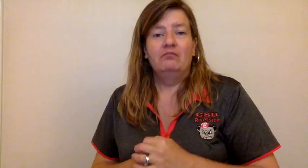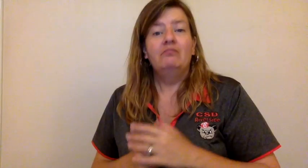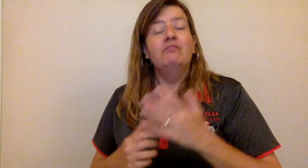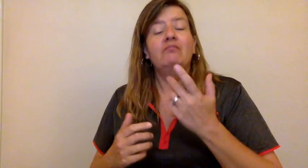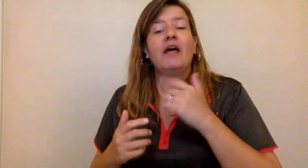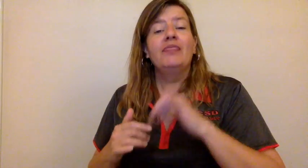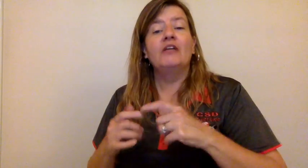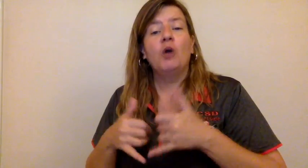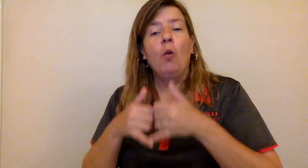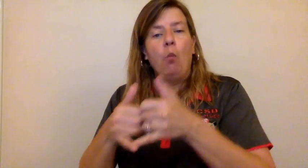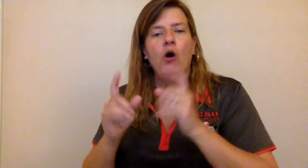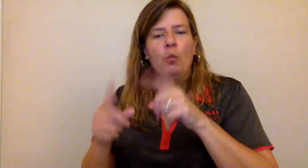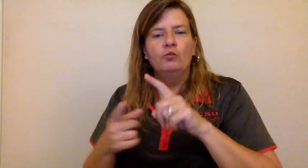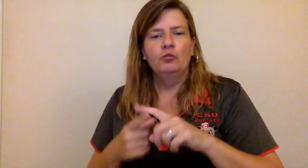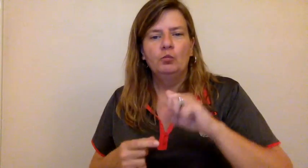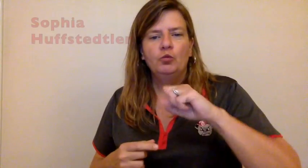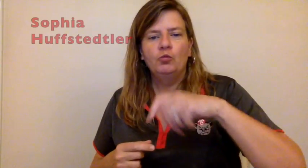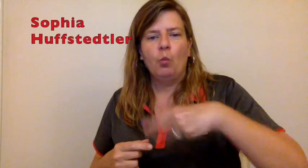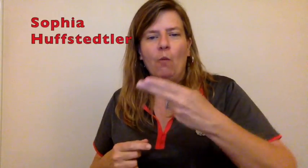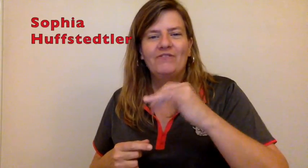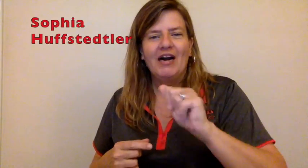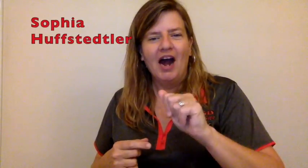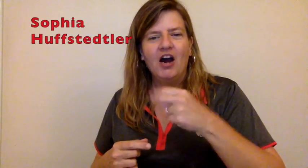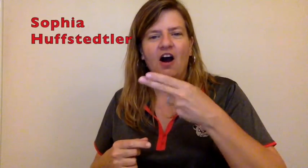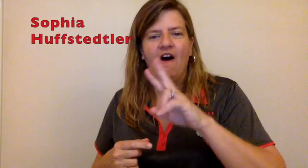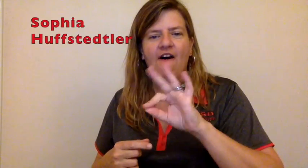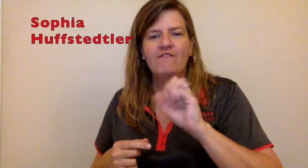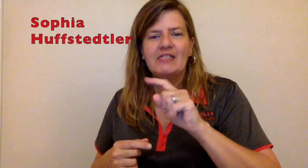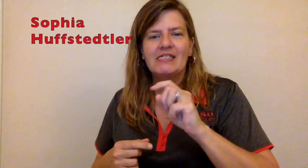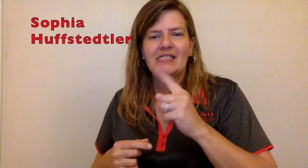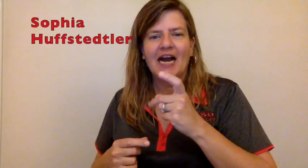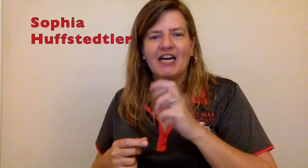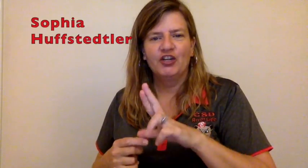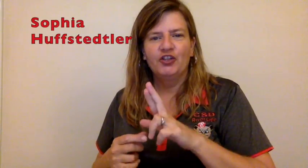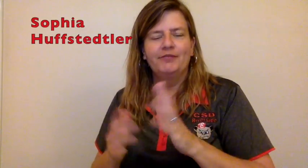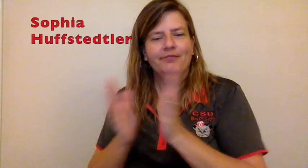terminology. And this award goes to Sofia Hufstedler.